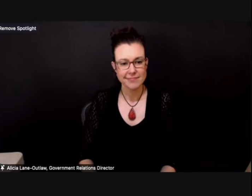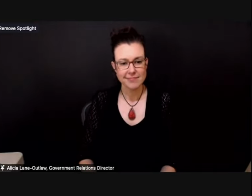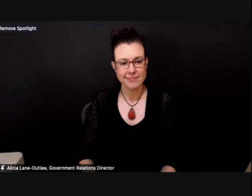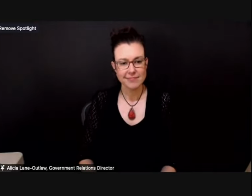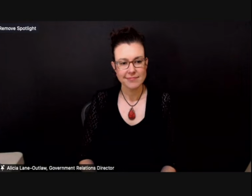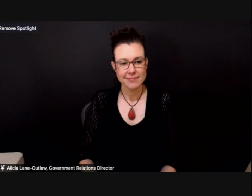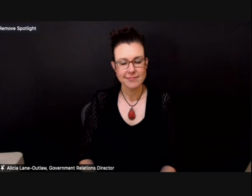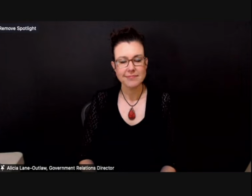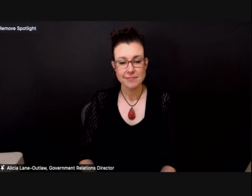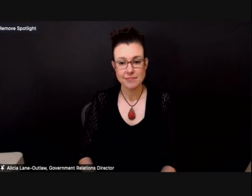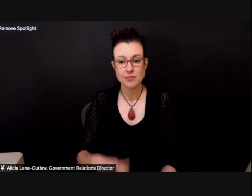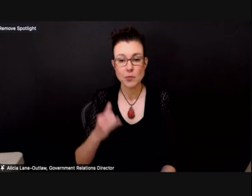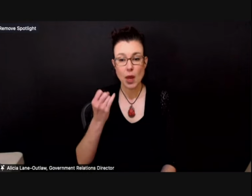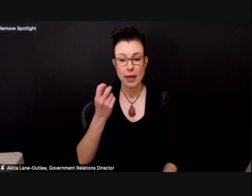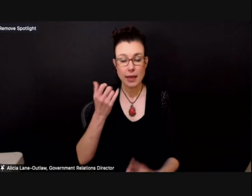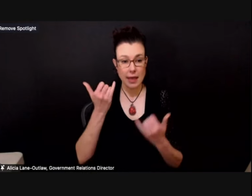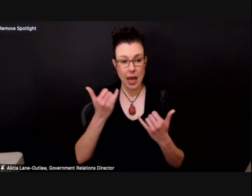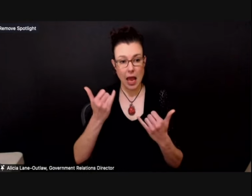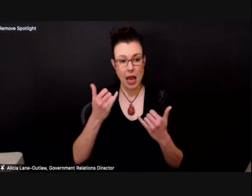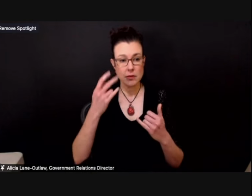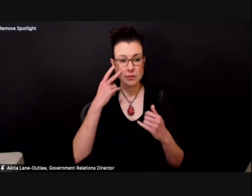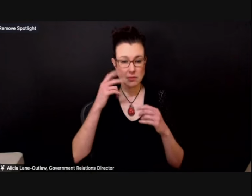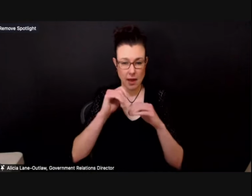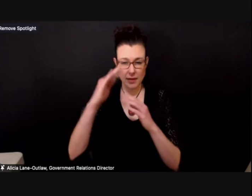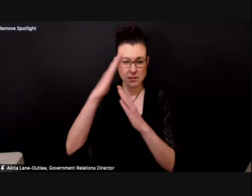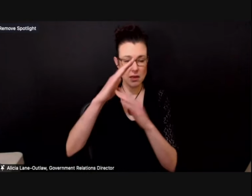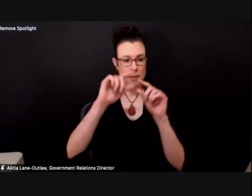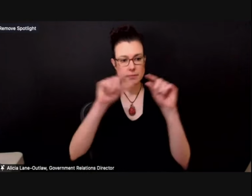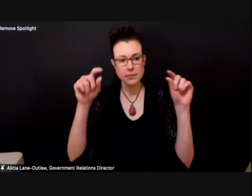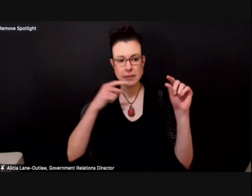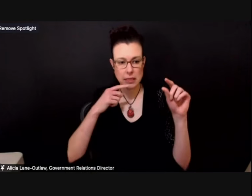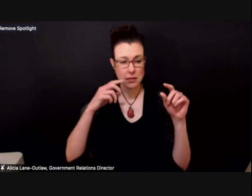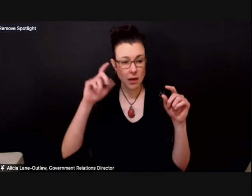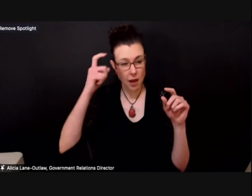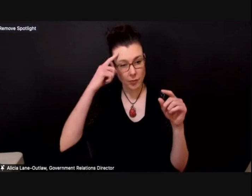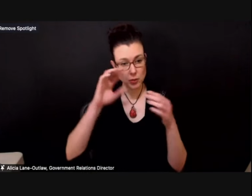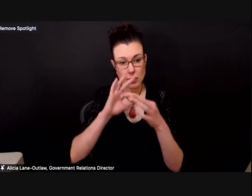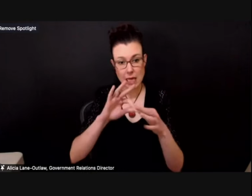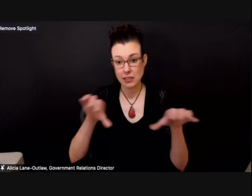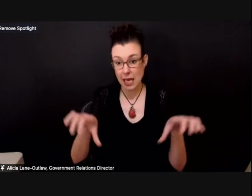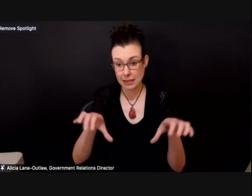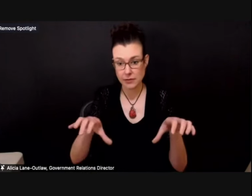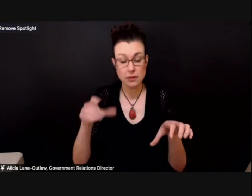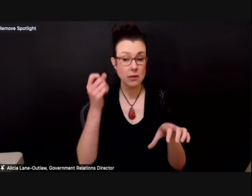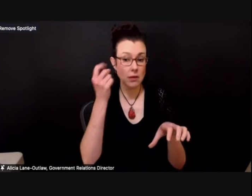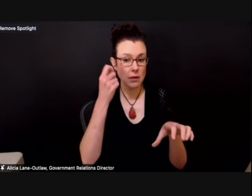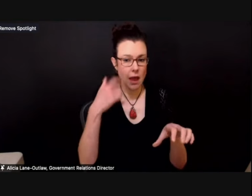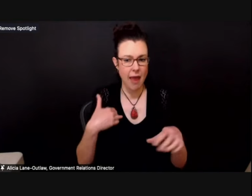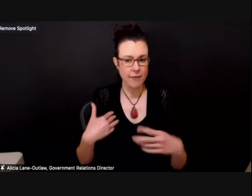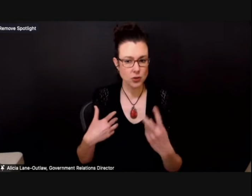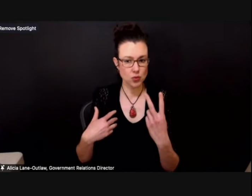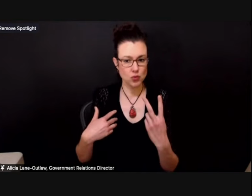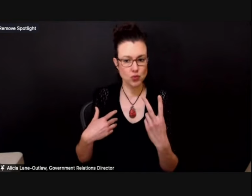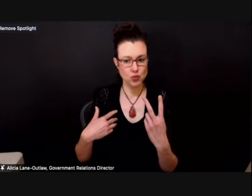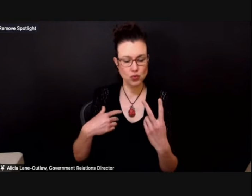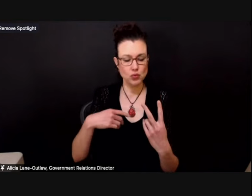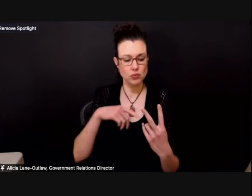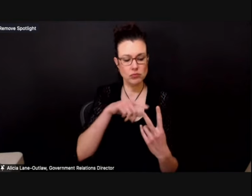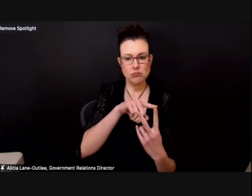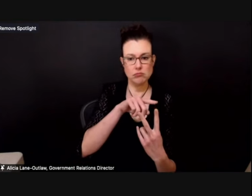Notice on the top of the slide, it says “Government Relations Activity.” I have two to discuss today.